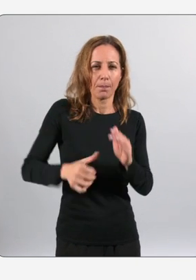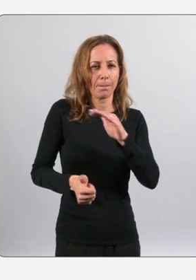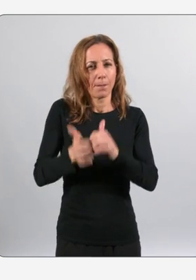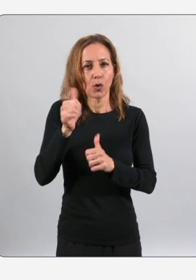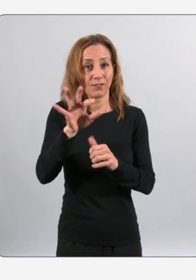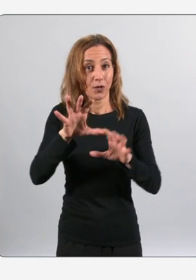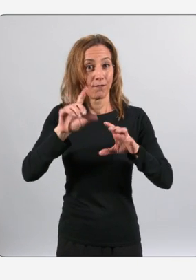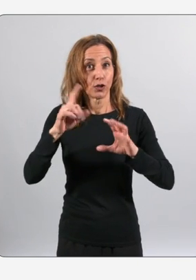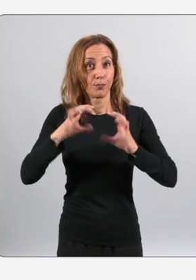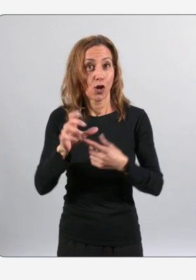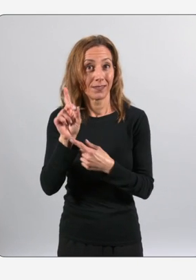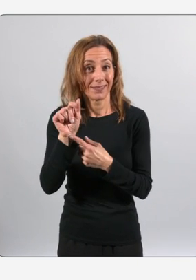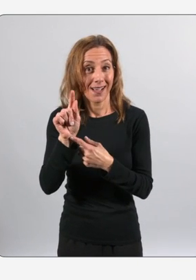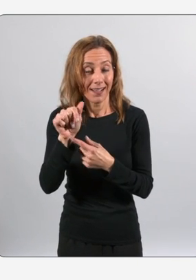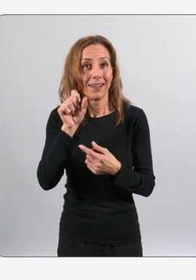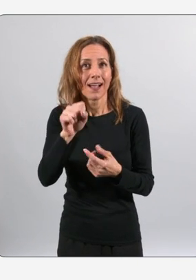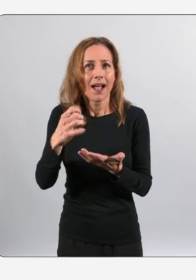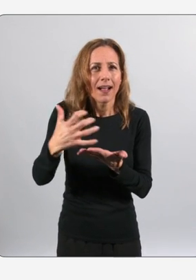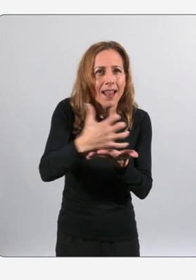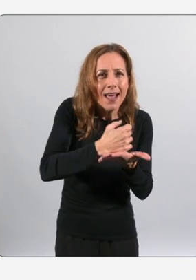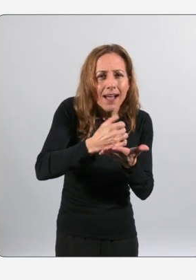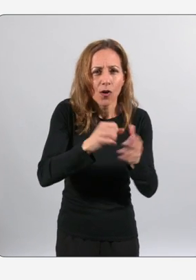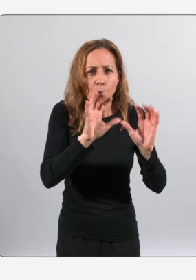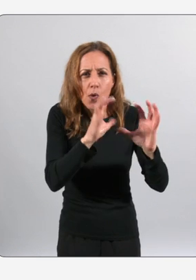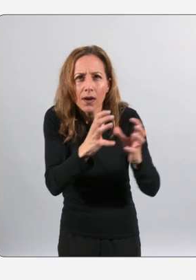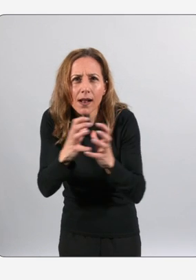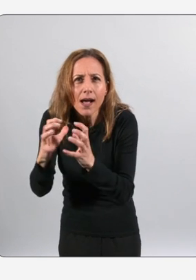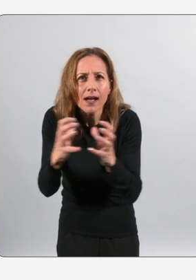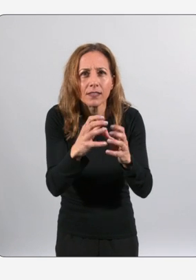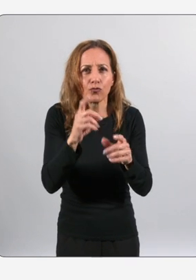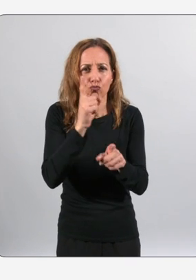organizations all these right signals, but and also does it in a privacy safe way.